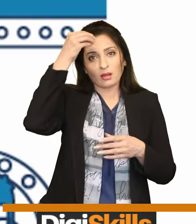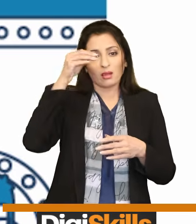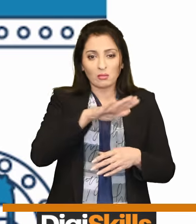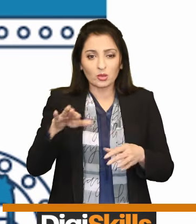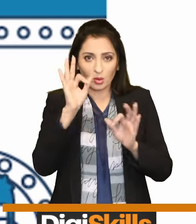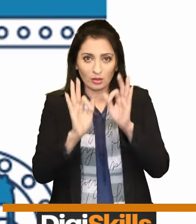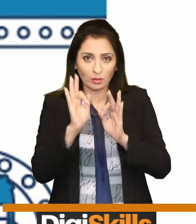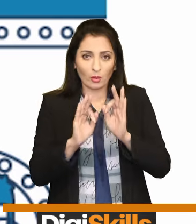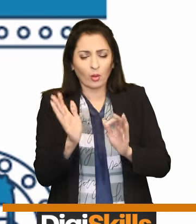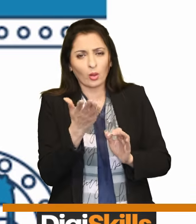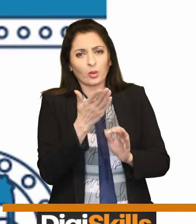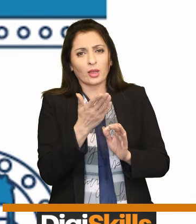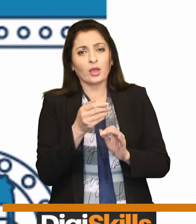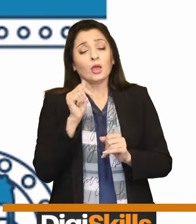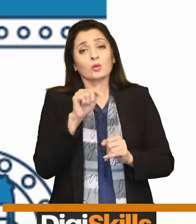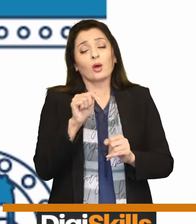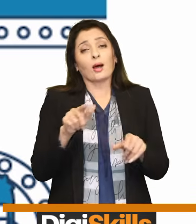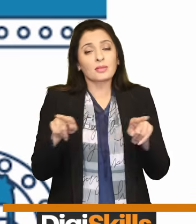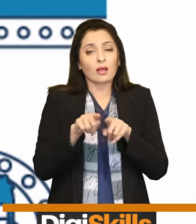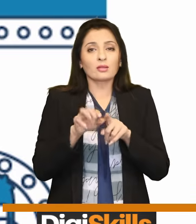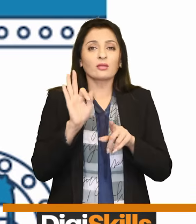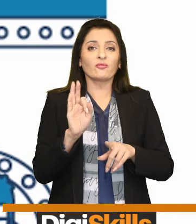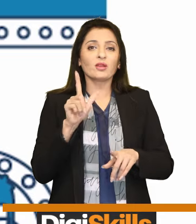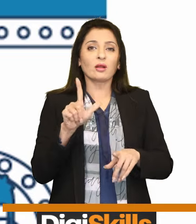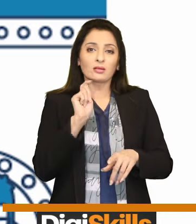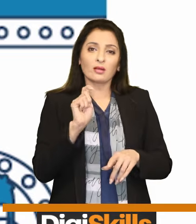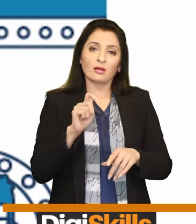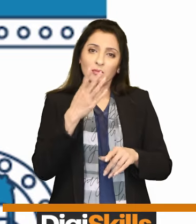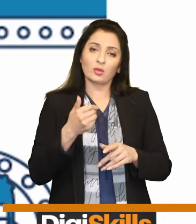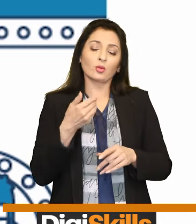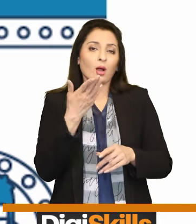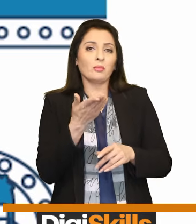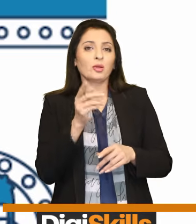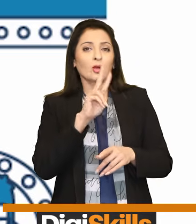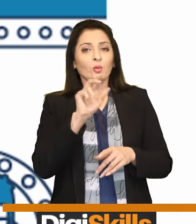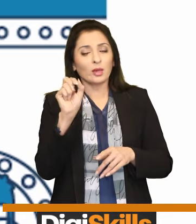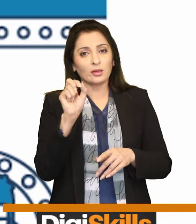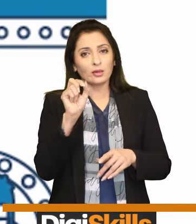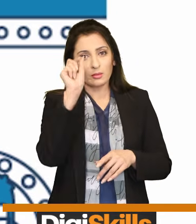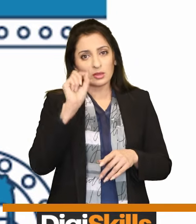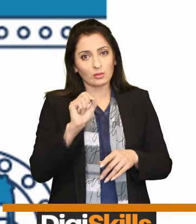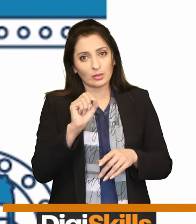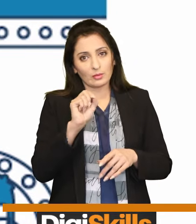you want to generate more money. And you are one of those 20% people